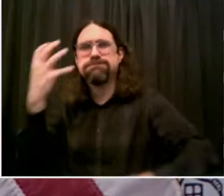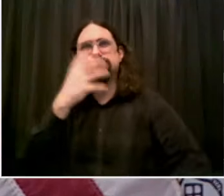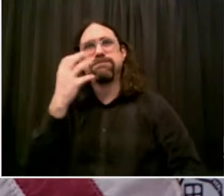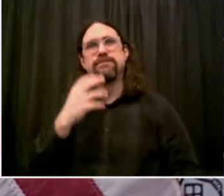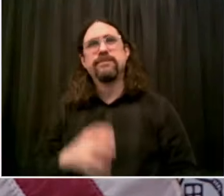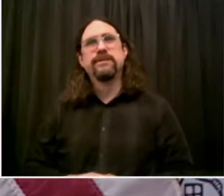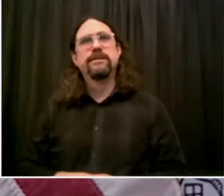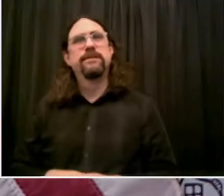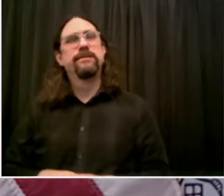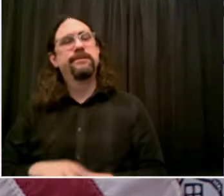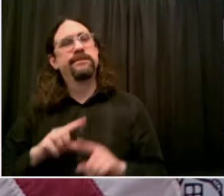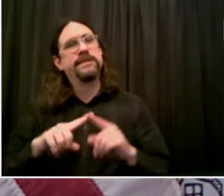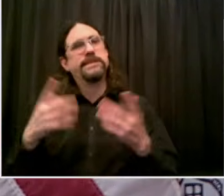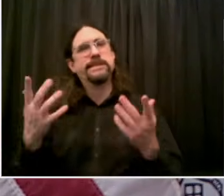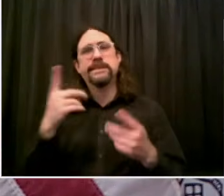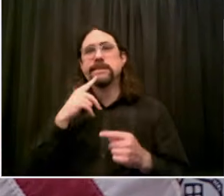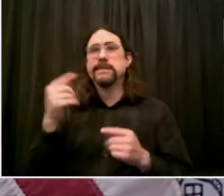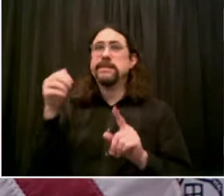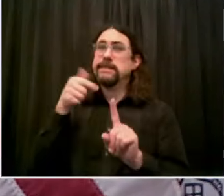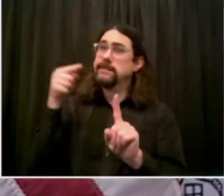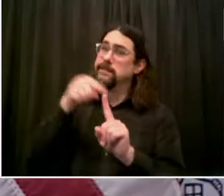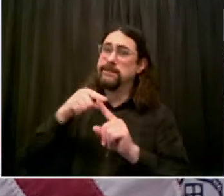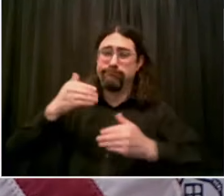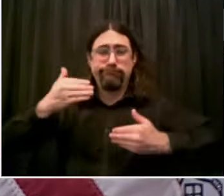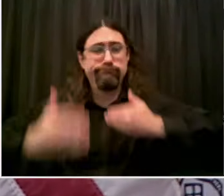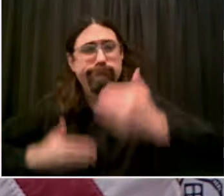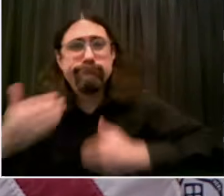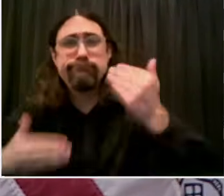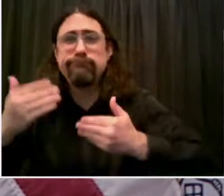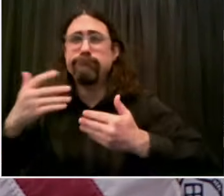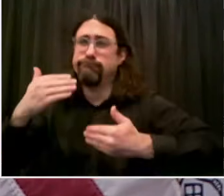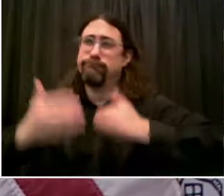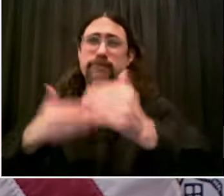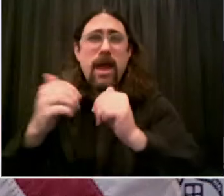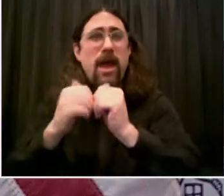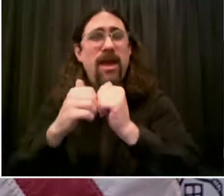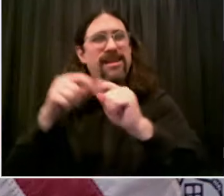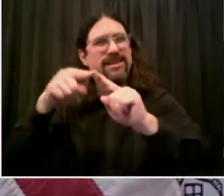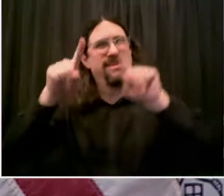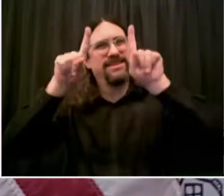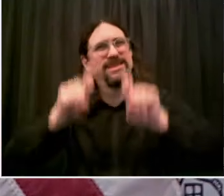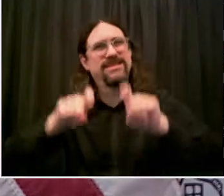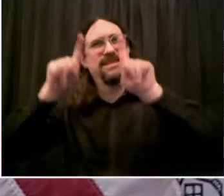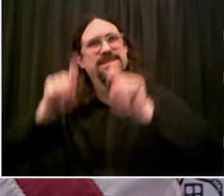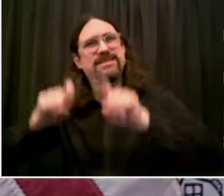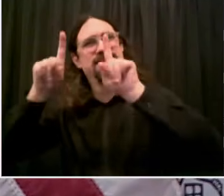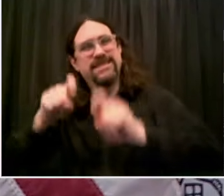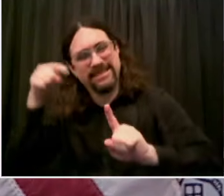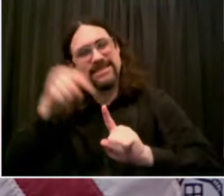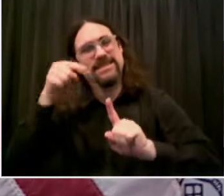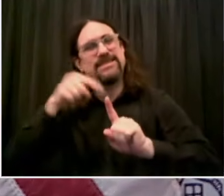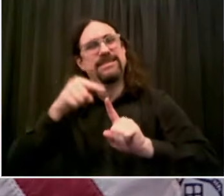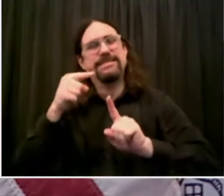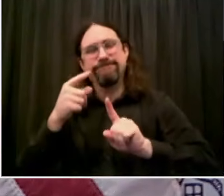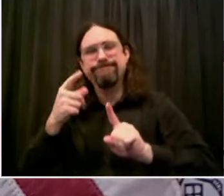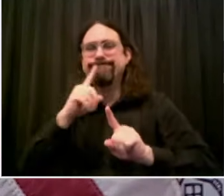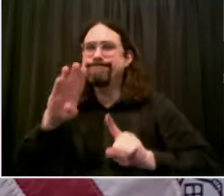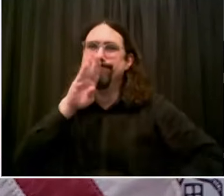SAY HOW FRUSTRATING IT'S BEEN THAT WE'VE NEVER HAD THE PARTNER IN THE FEDERAL